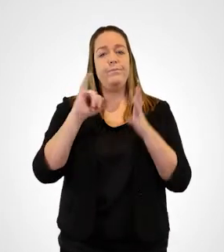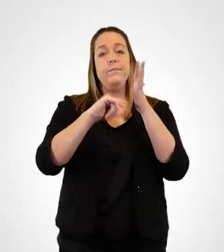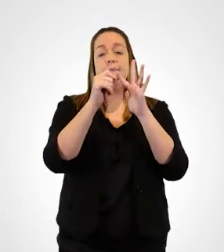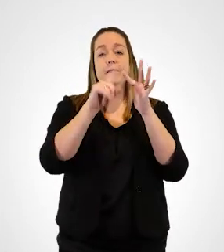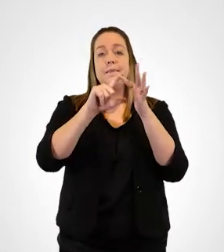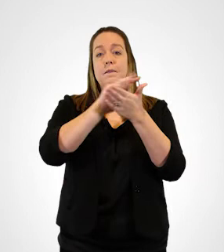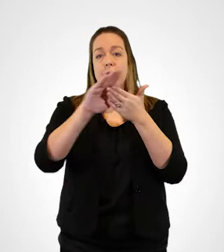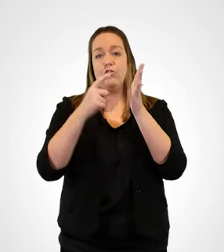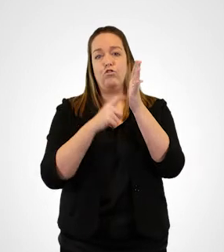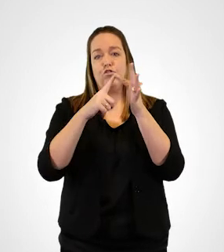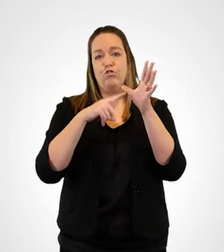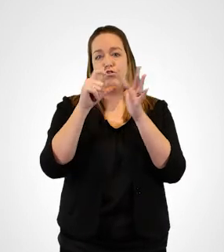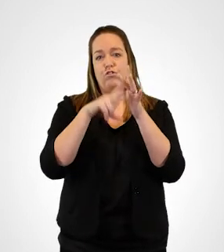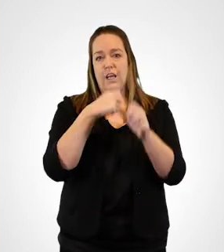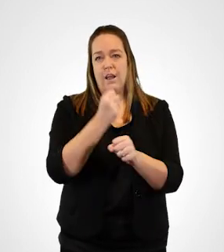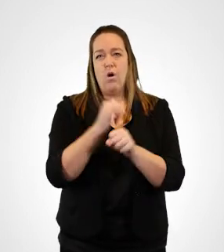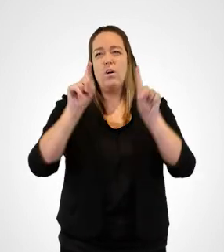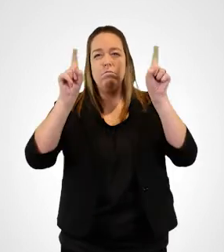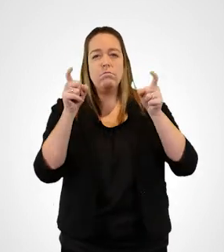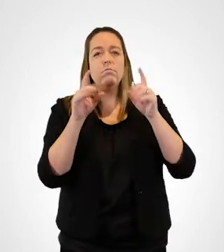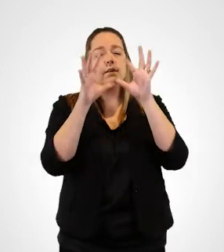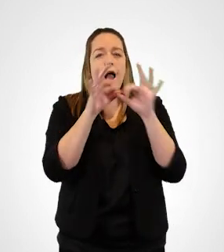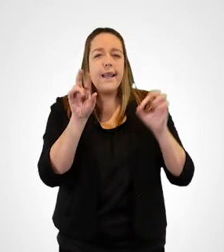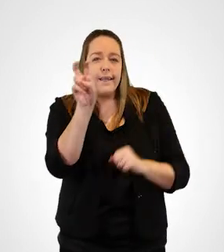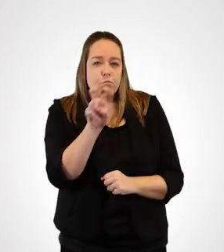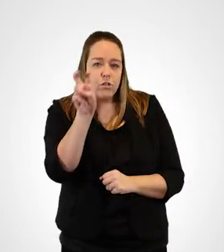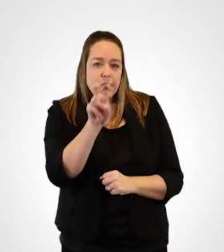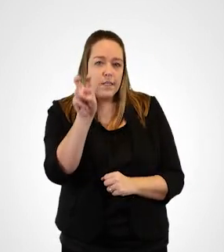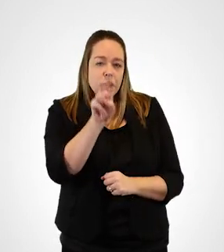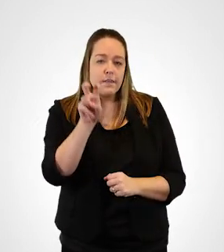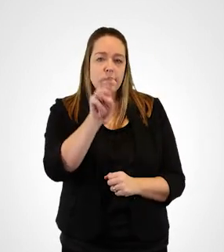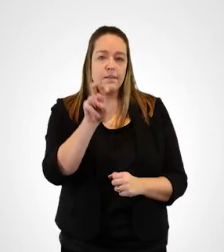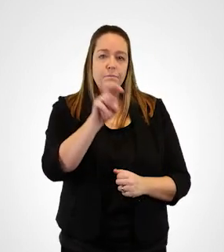or as you can see in brackets silent lipreading.